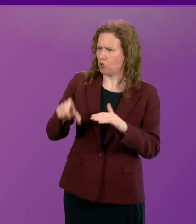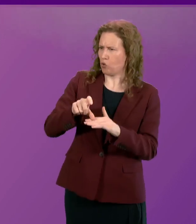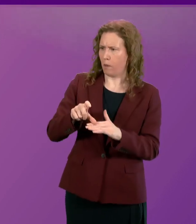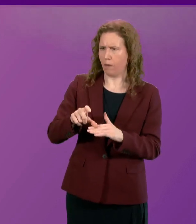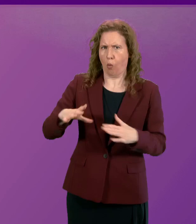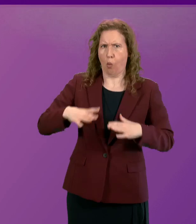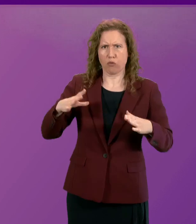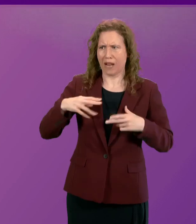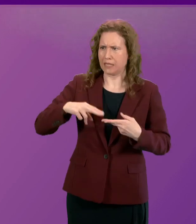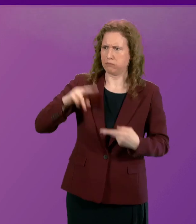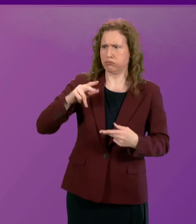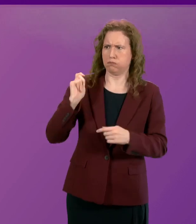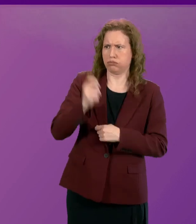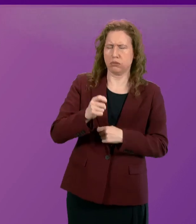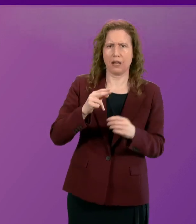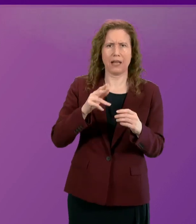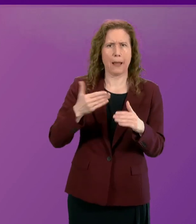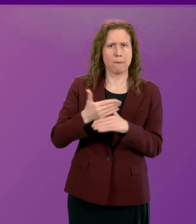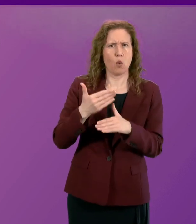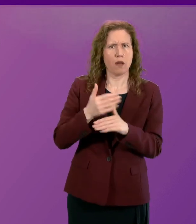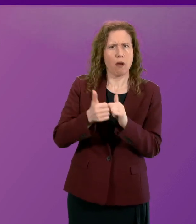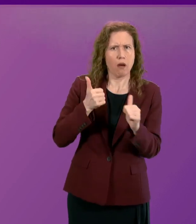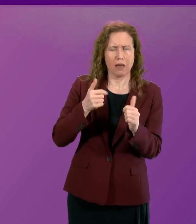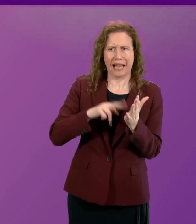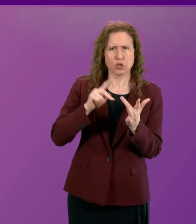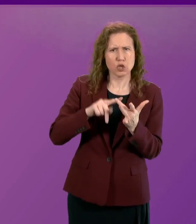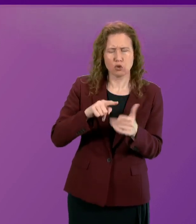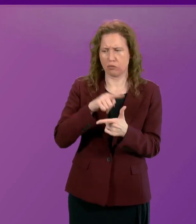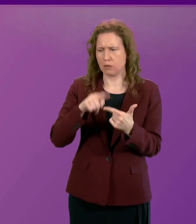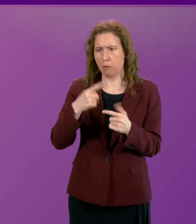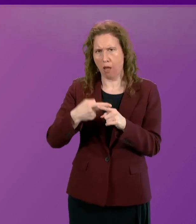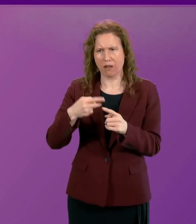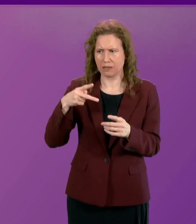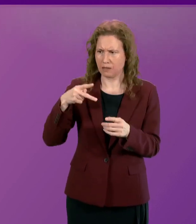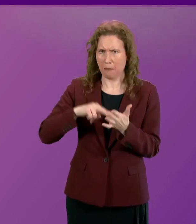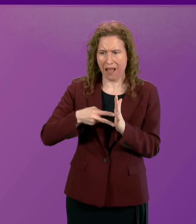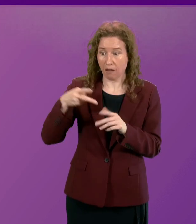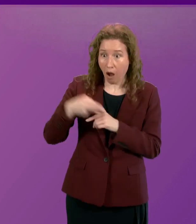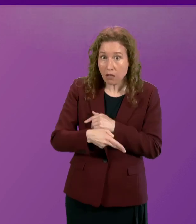in employer national insurance contributions and the planned cuts to support for disabled people.